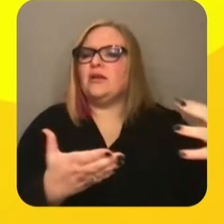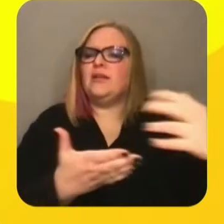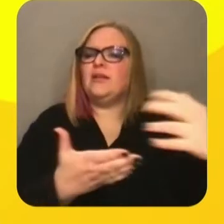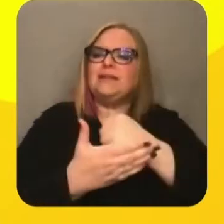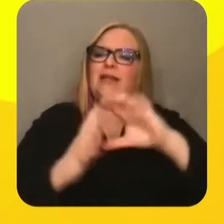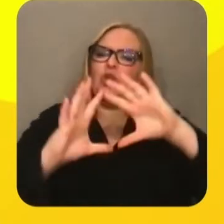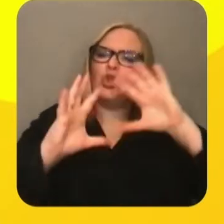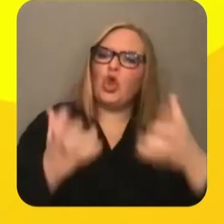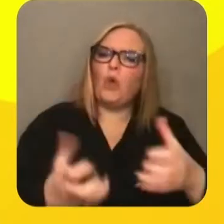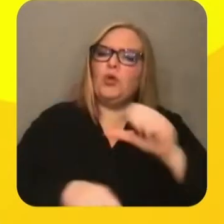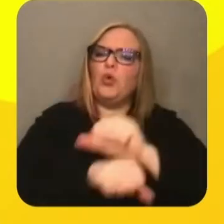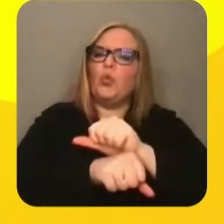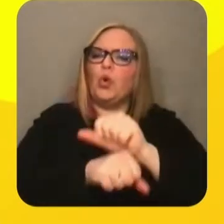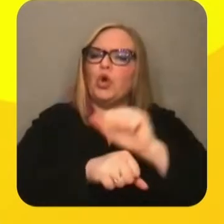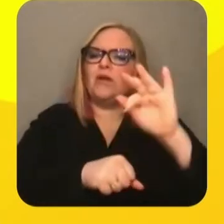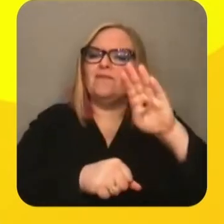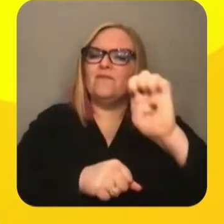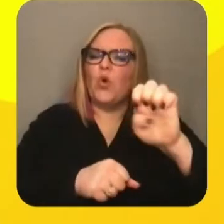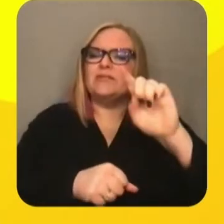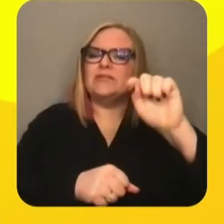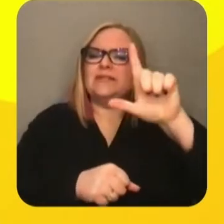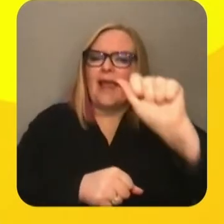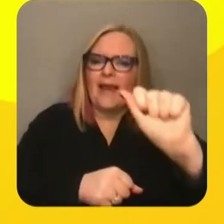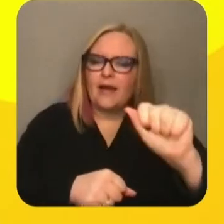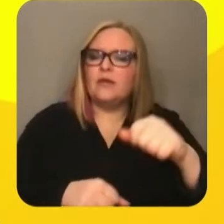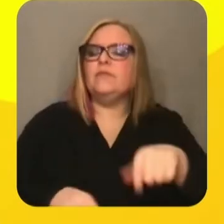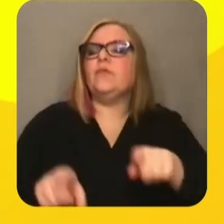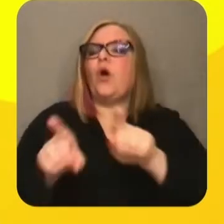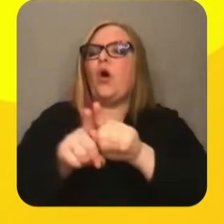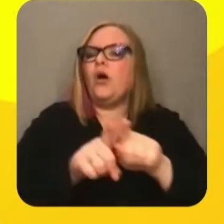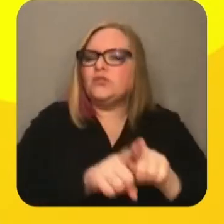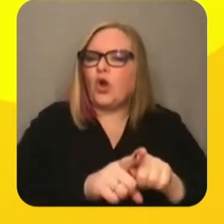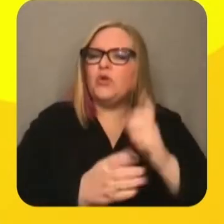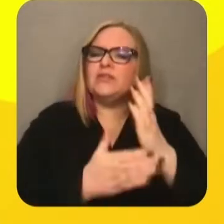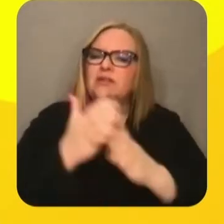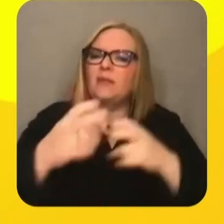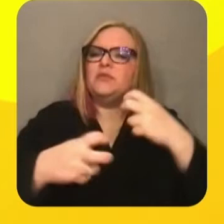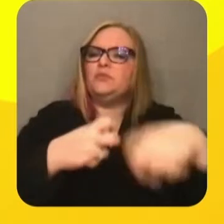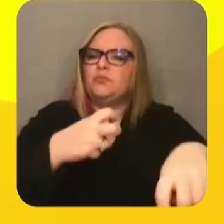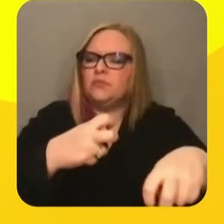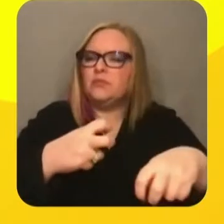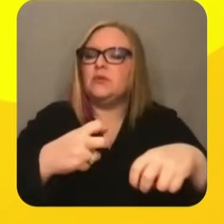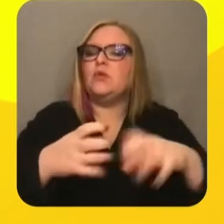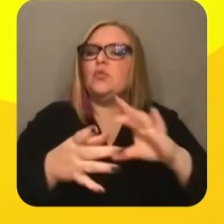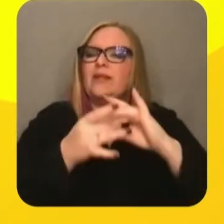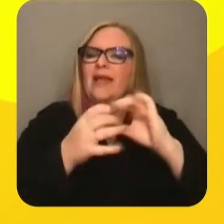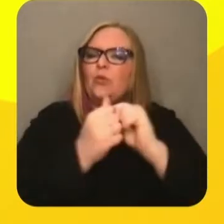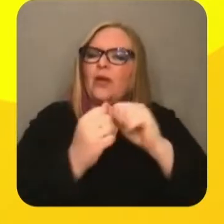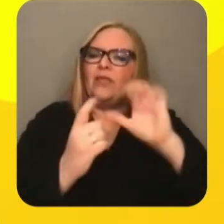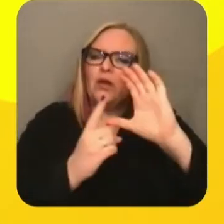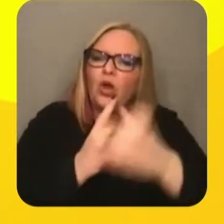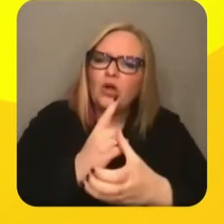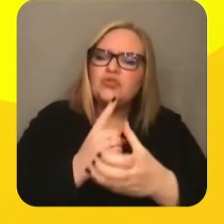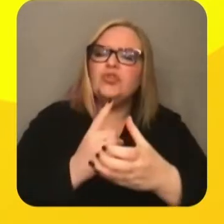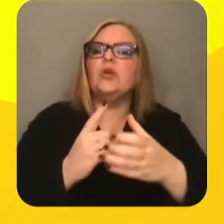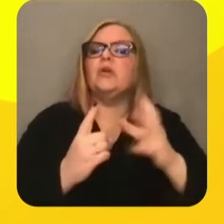I think there's also additional difficulties just on culture and comfortability that people have and just sharing parts